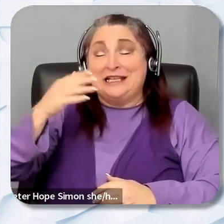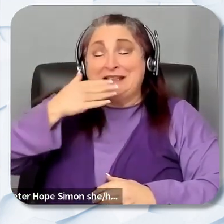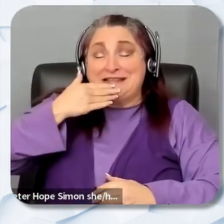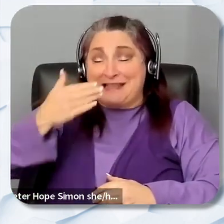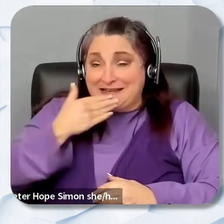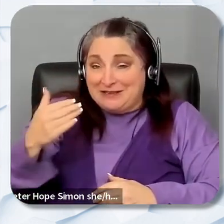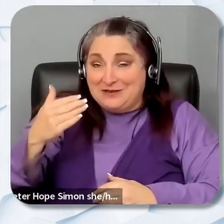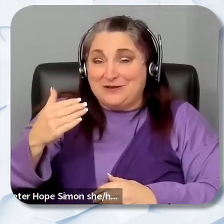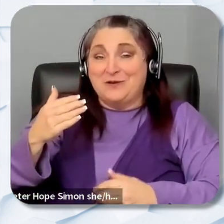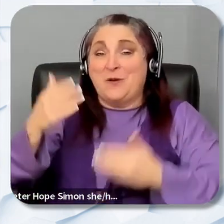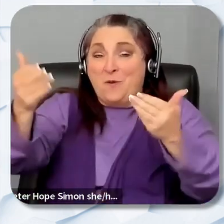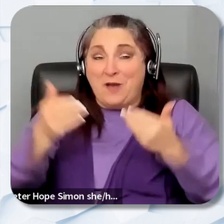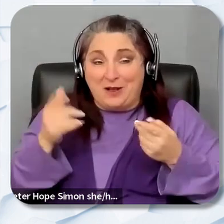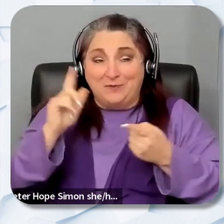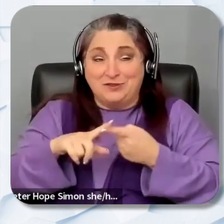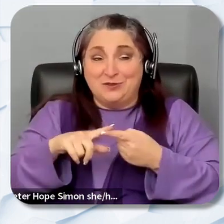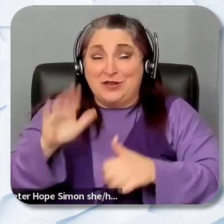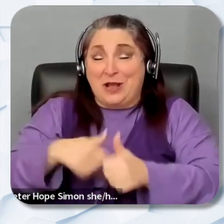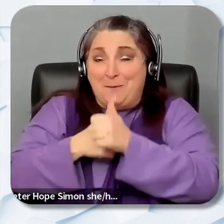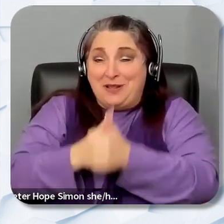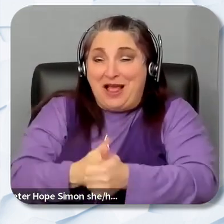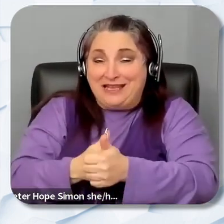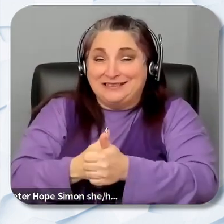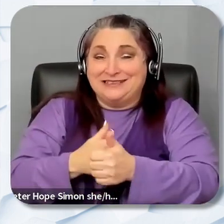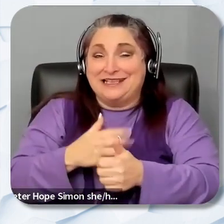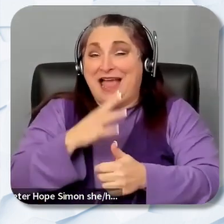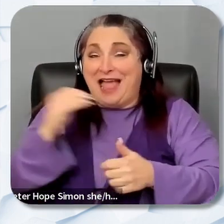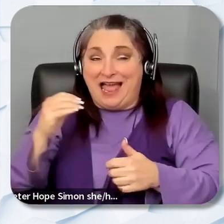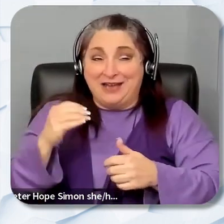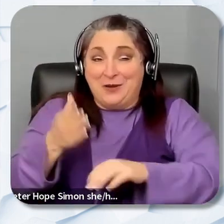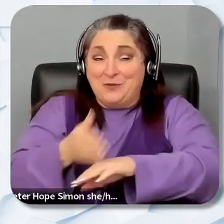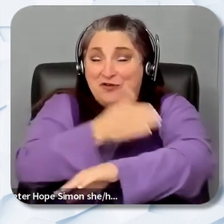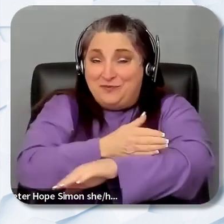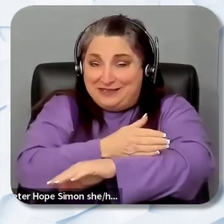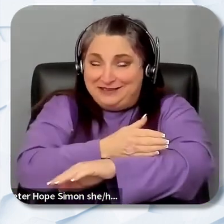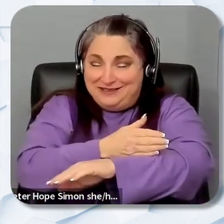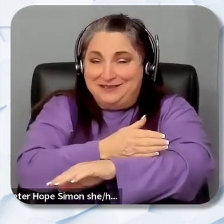Welcome to the Compliance and Improvement Monitoring, also known as CIM, orientation.